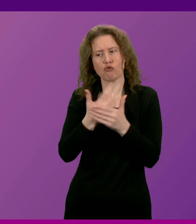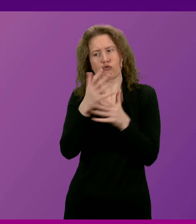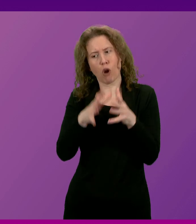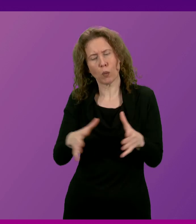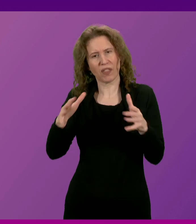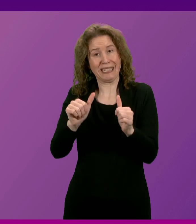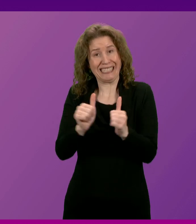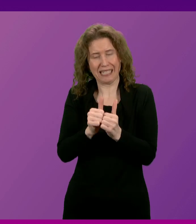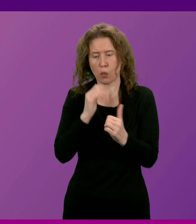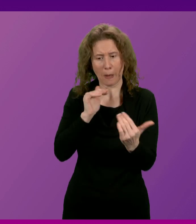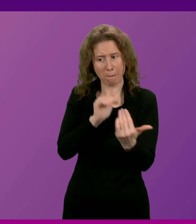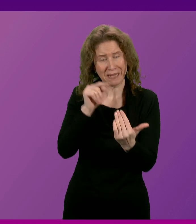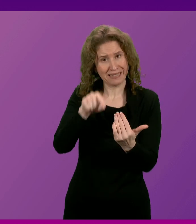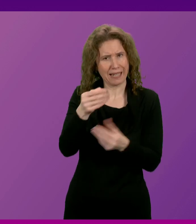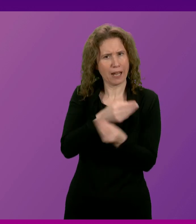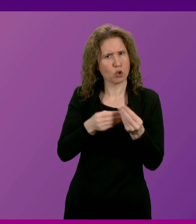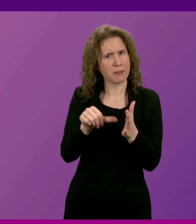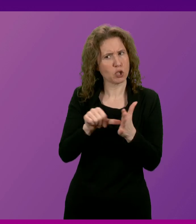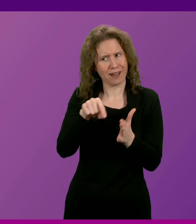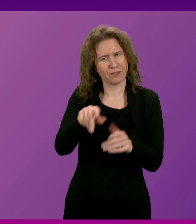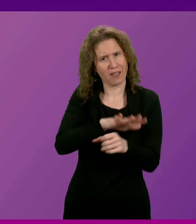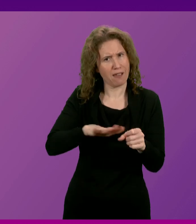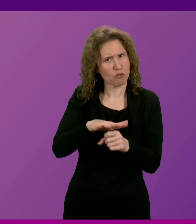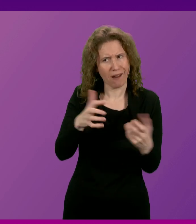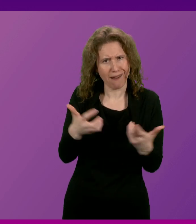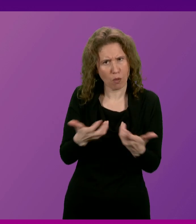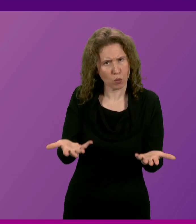challenges that the district is facing and whether the Scottish Government will